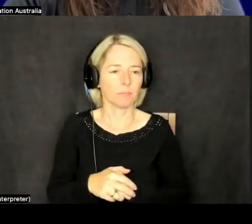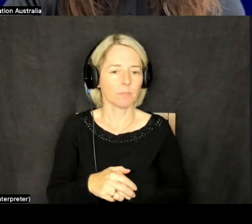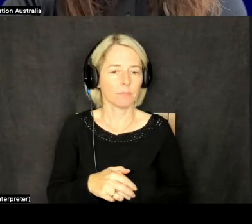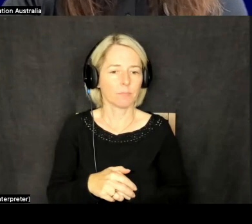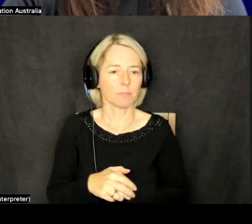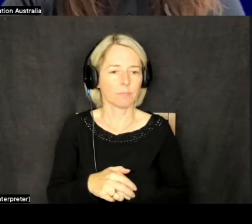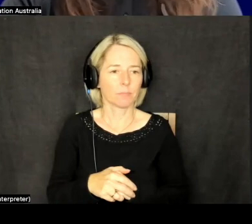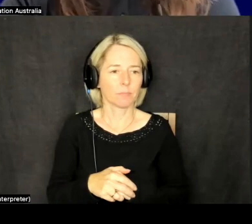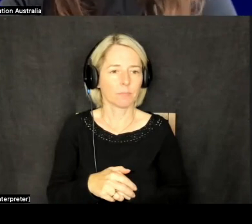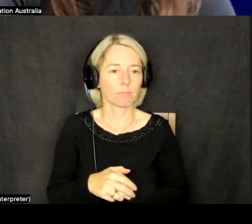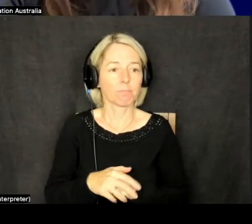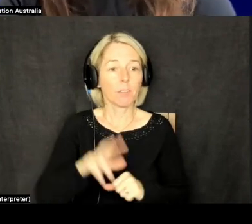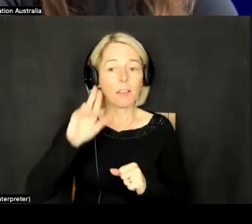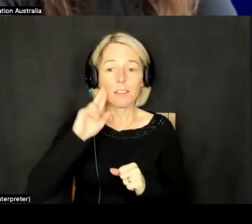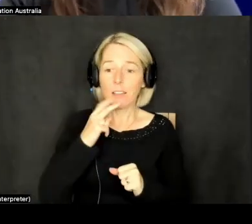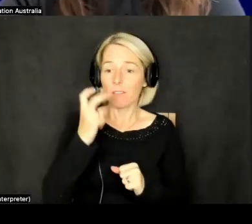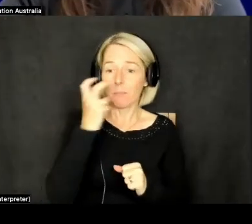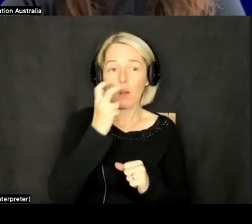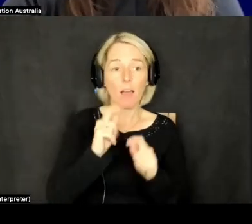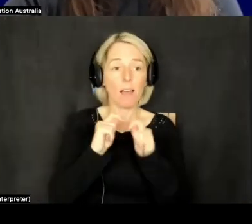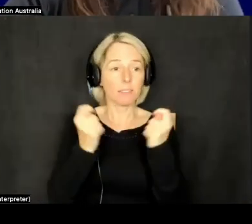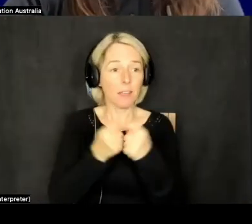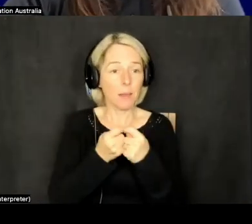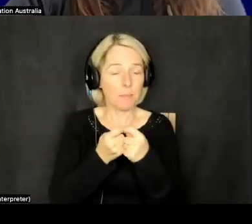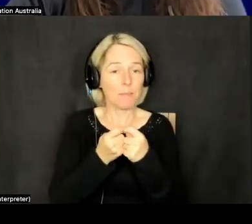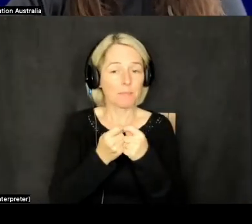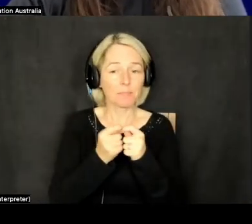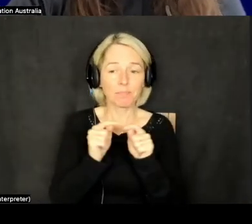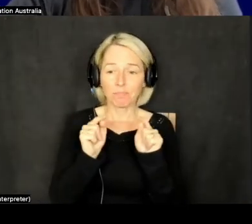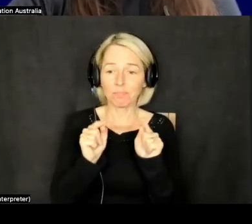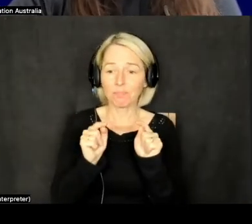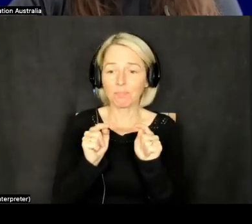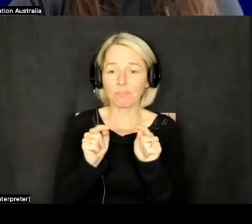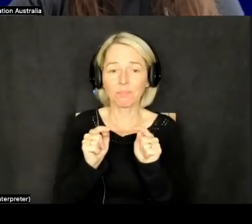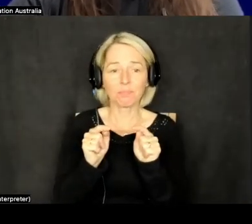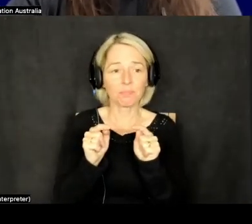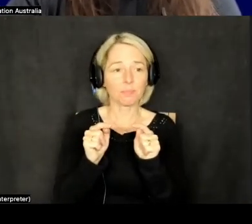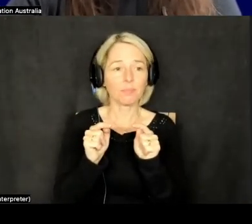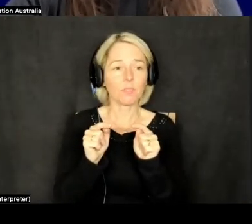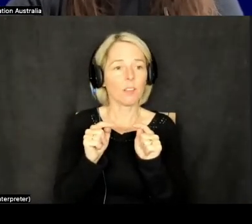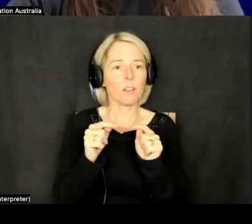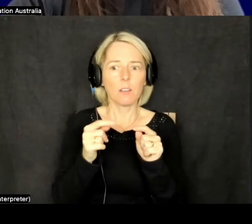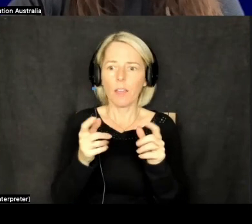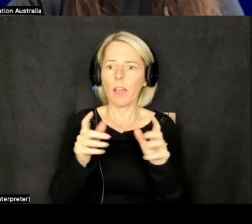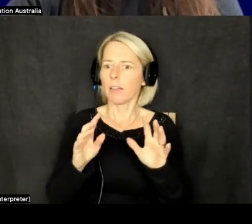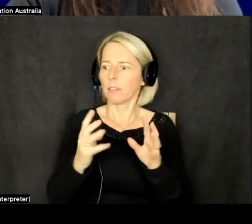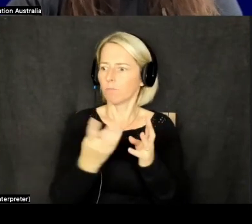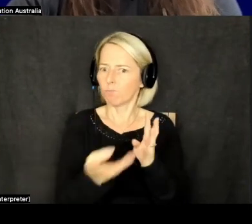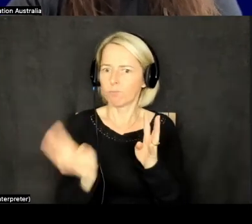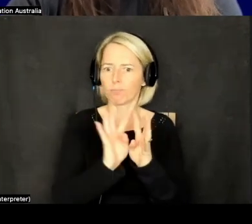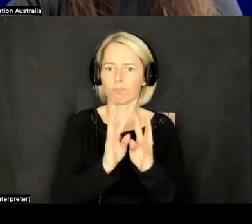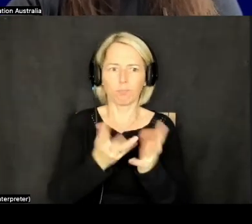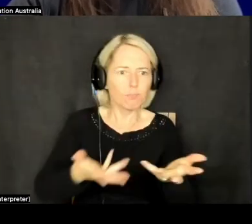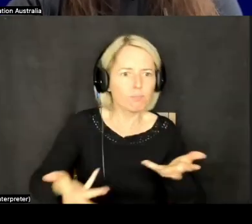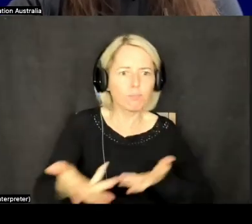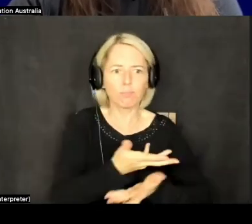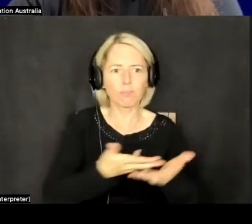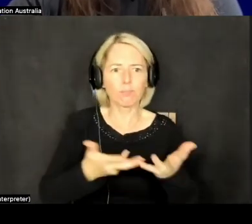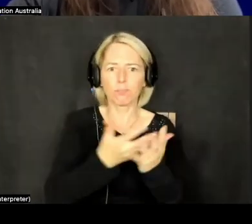The deafblind team are also involved in discussion, documenting and providing